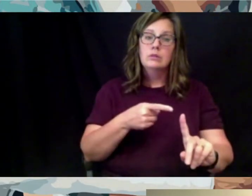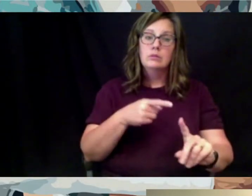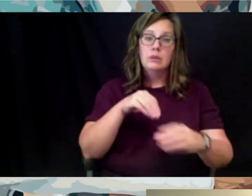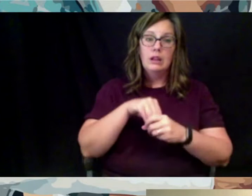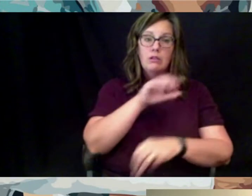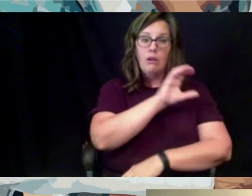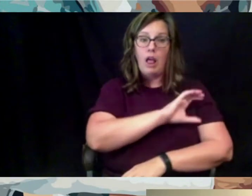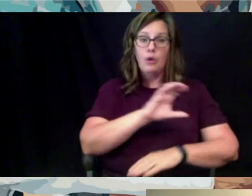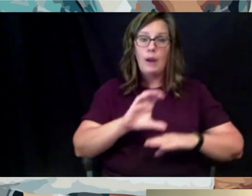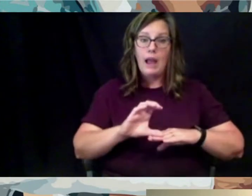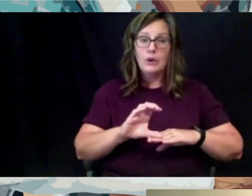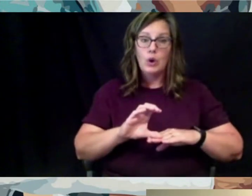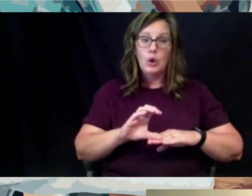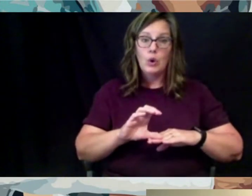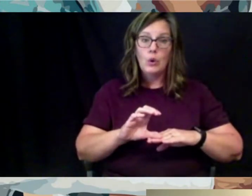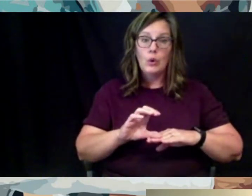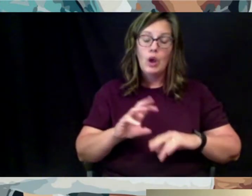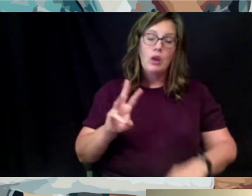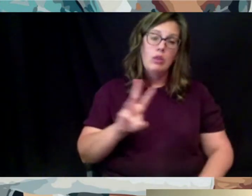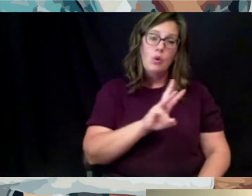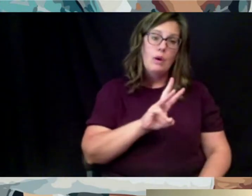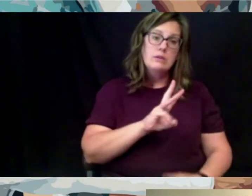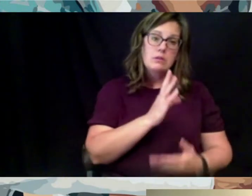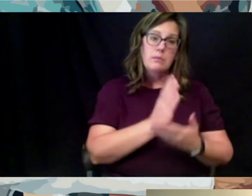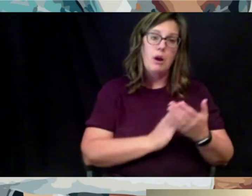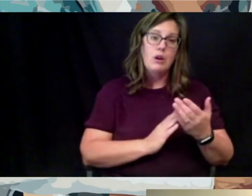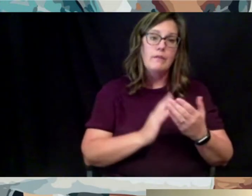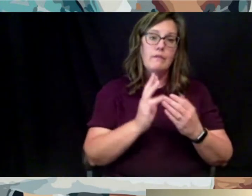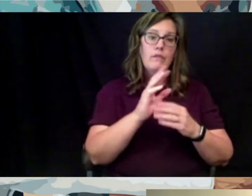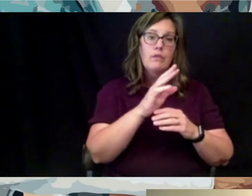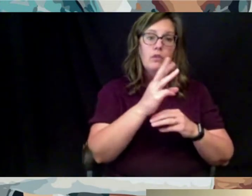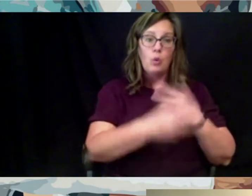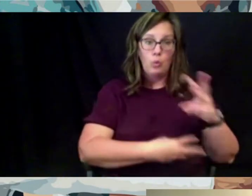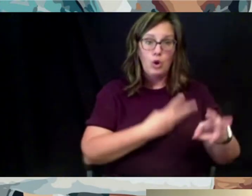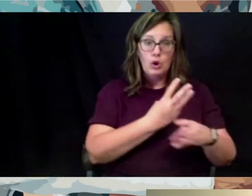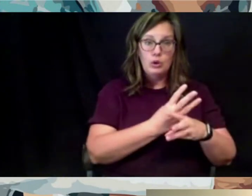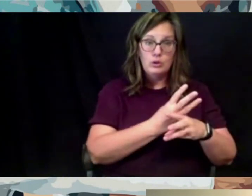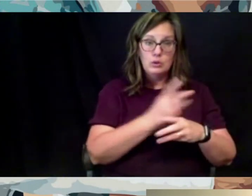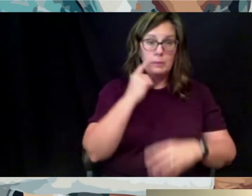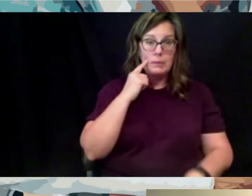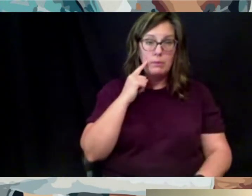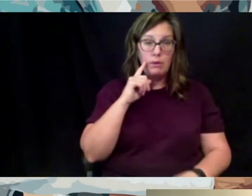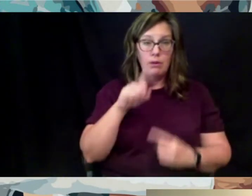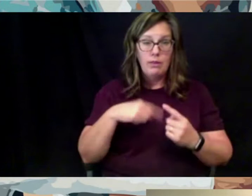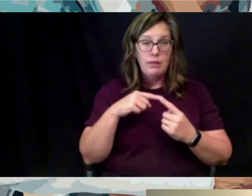uh the western part of the world is that when people think of muslim or islam they automatically